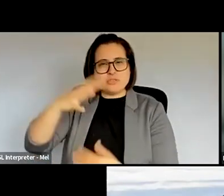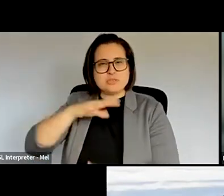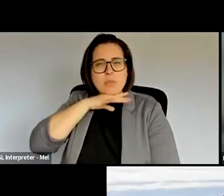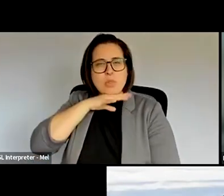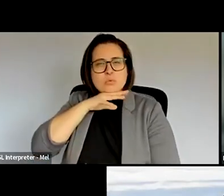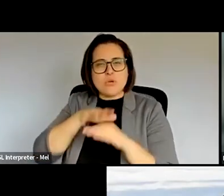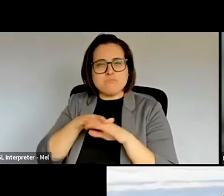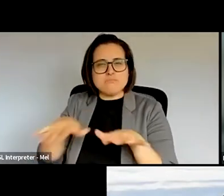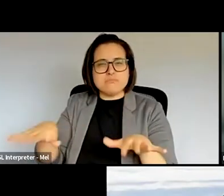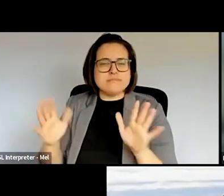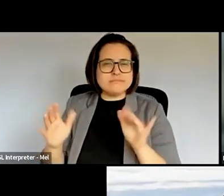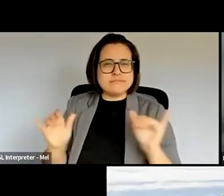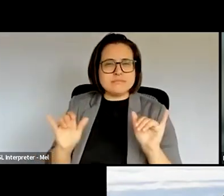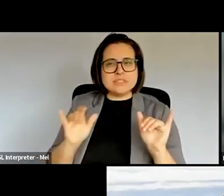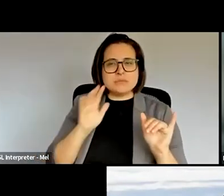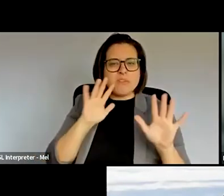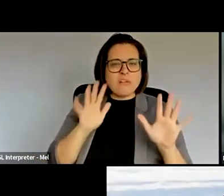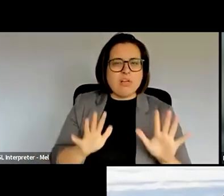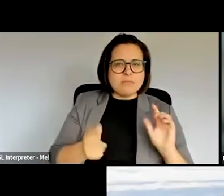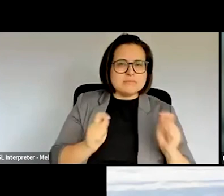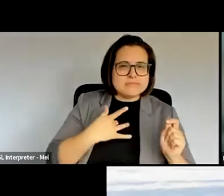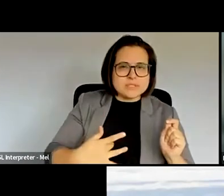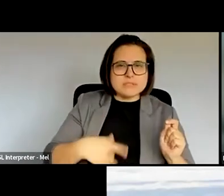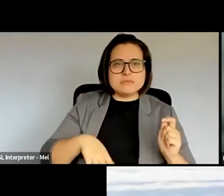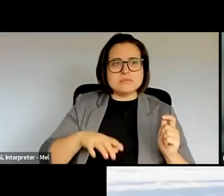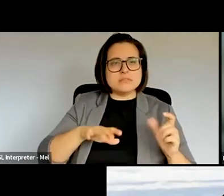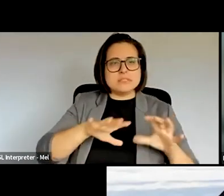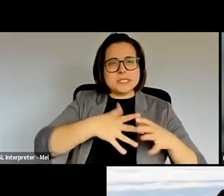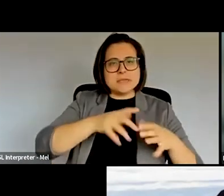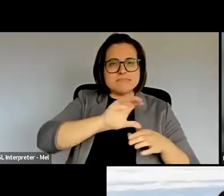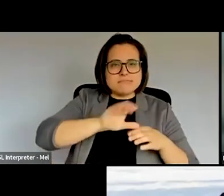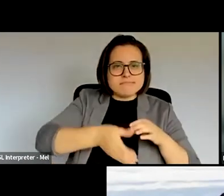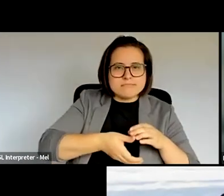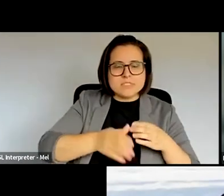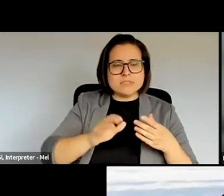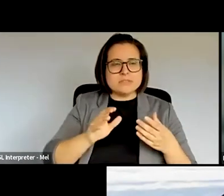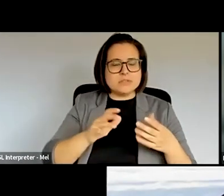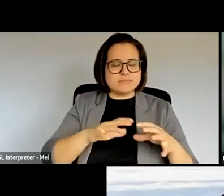of like climate change and you know atmospheric pollution with -- with greenhouse gases the idea